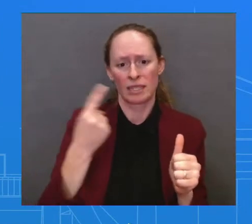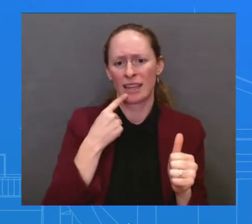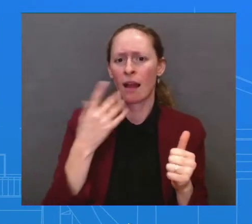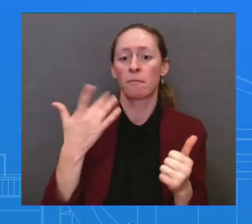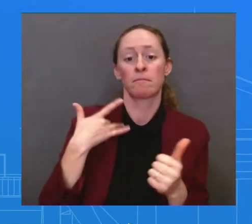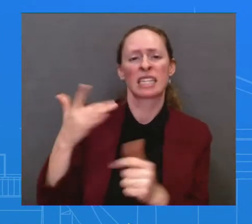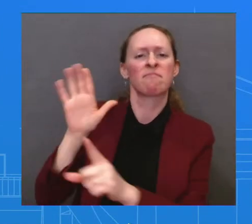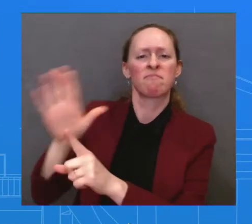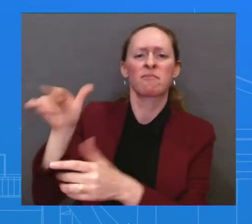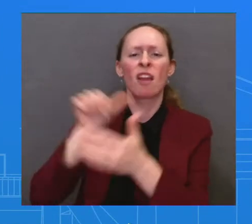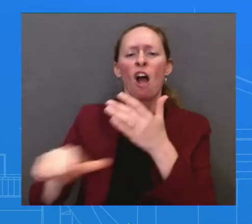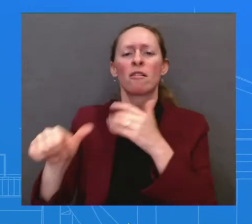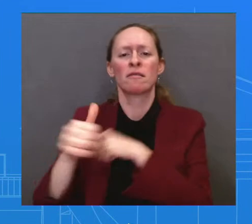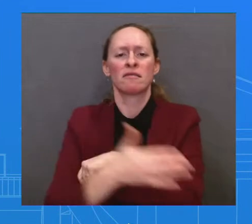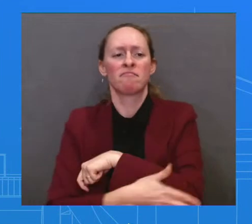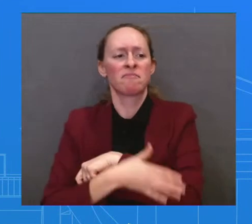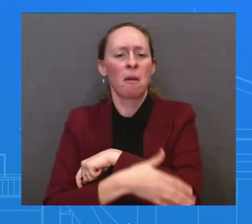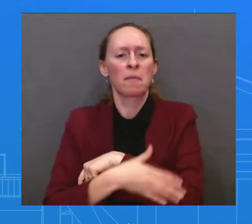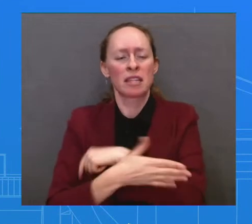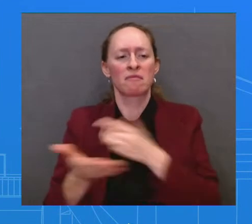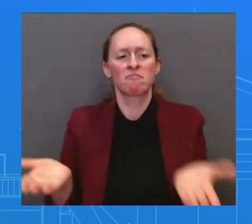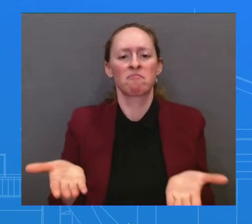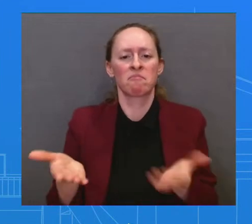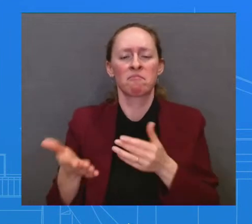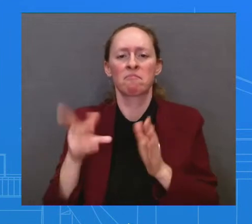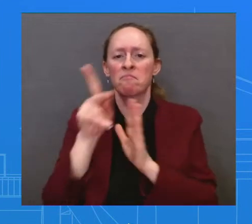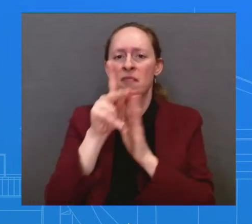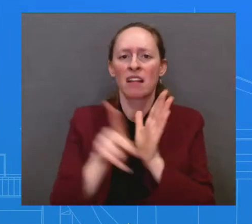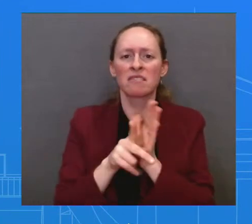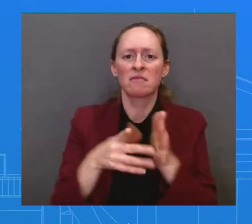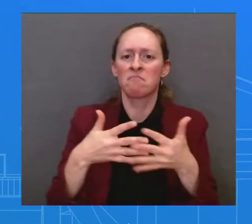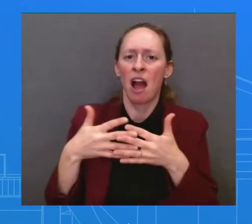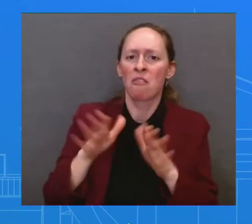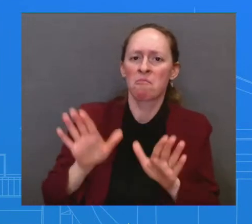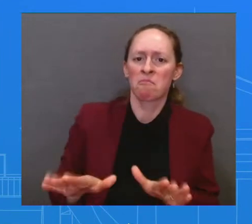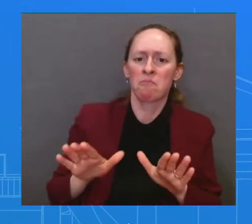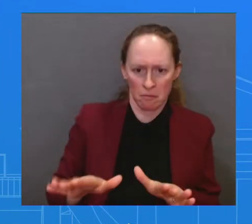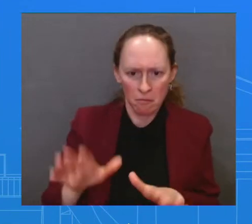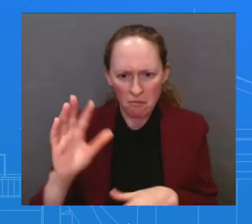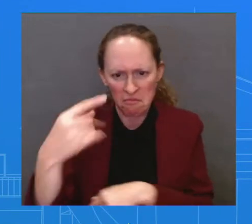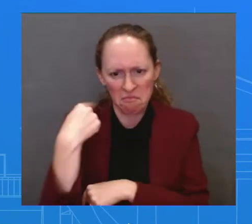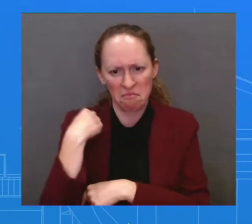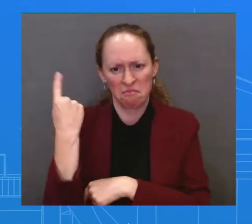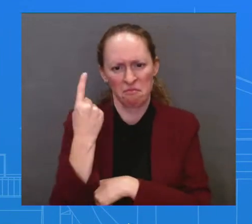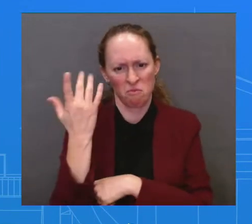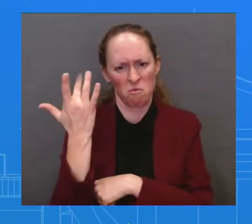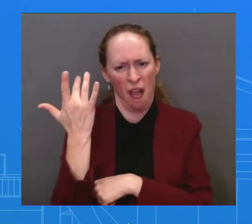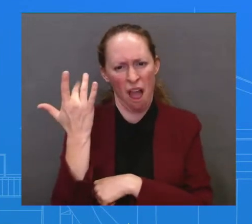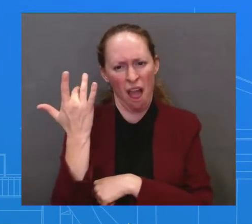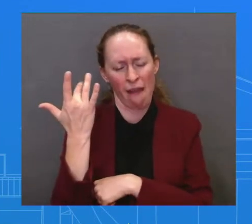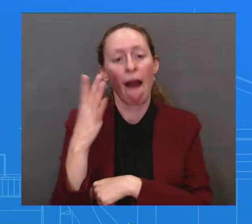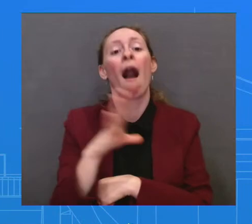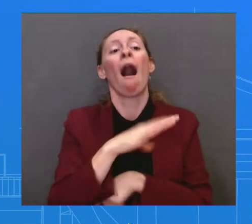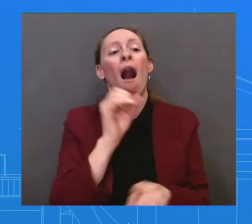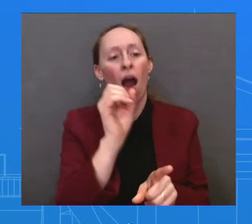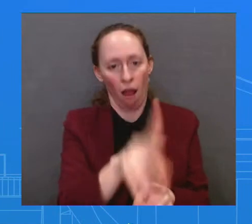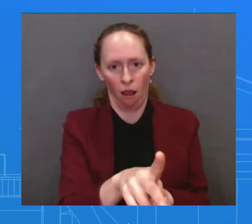why the White House has agreed to accept this proposal now since advocates have been pushing for it since the transition.